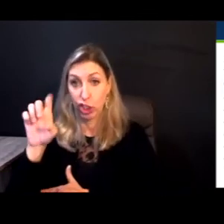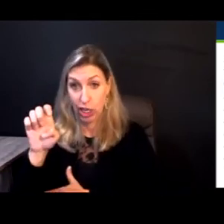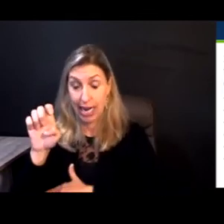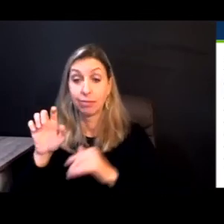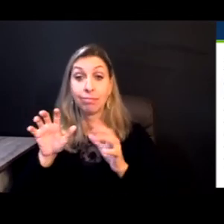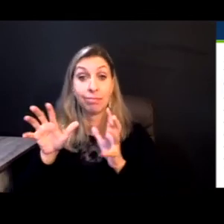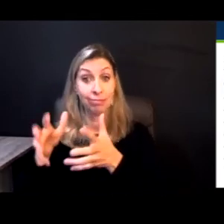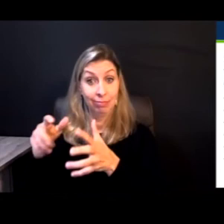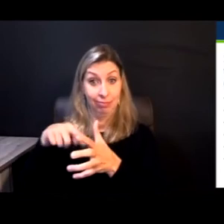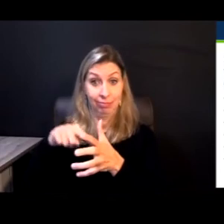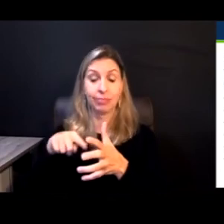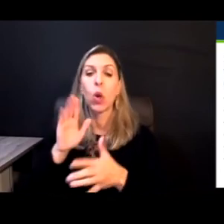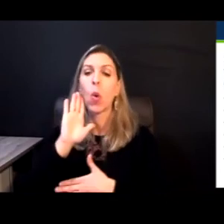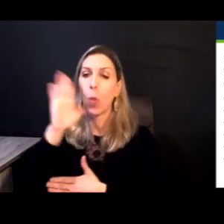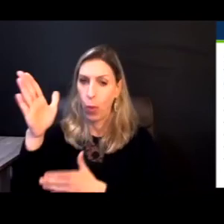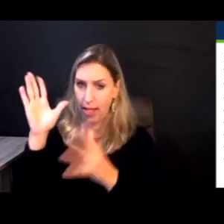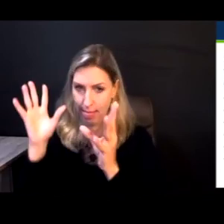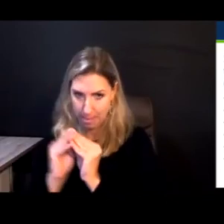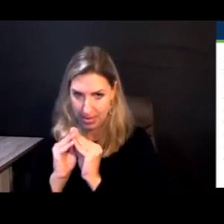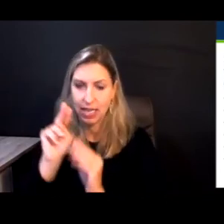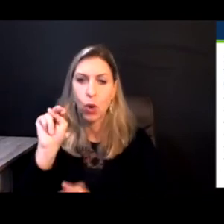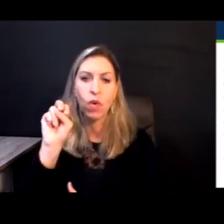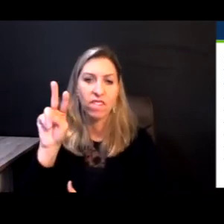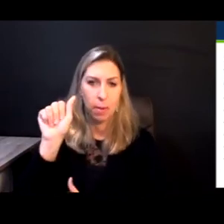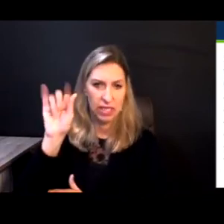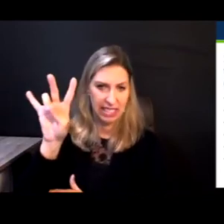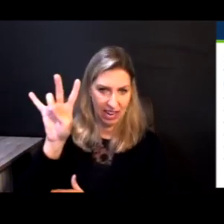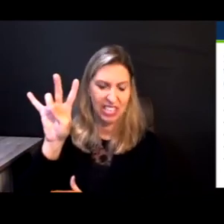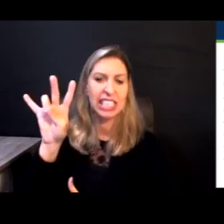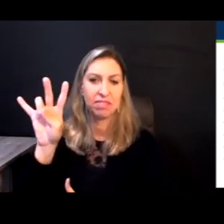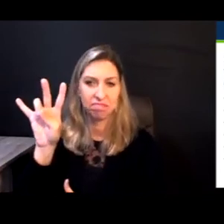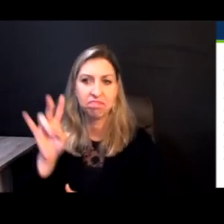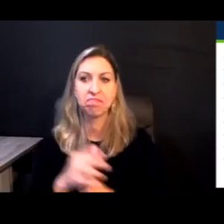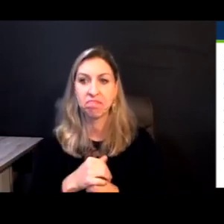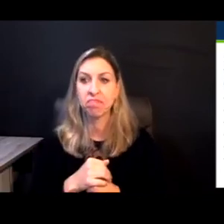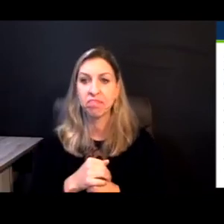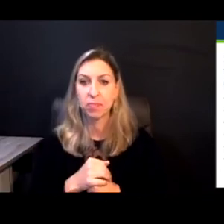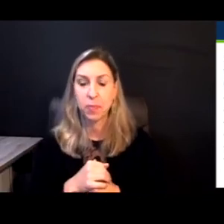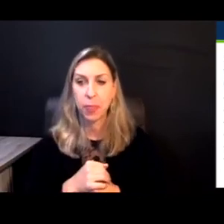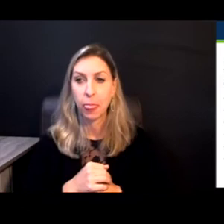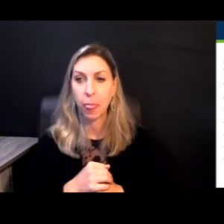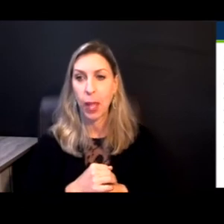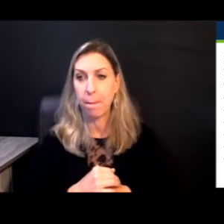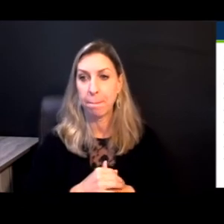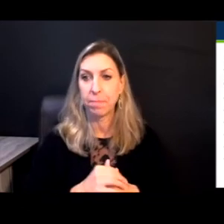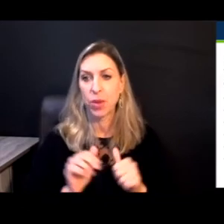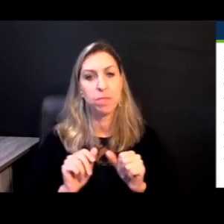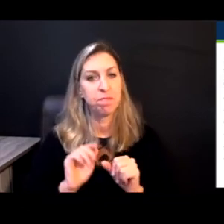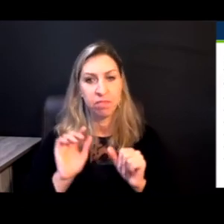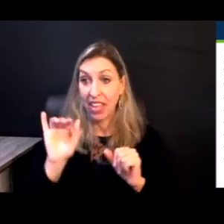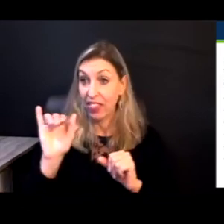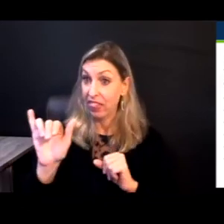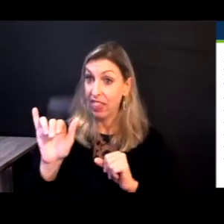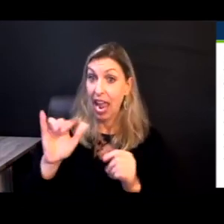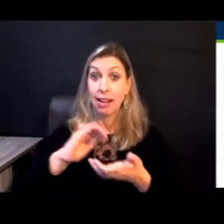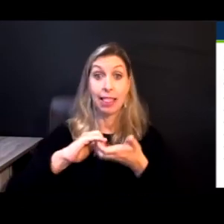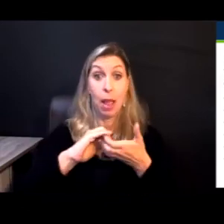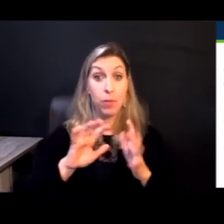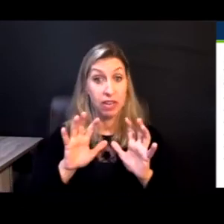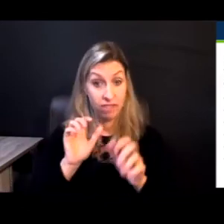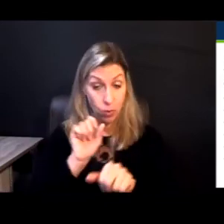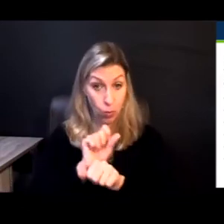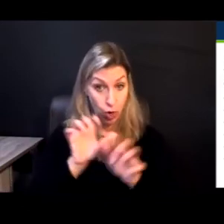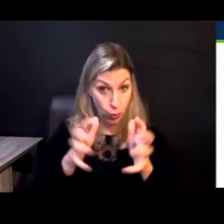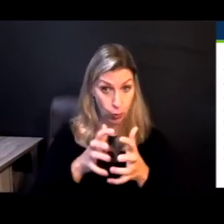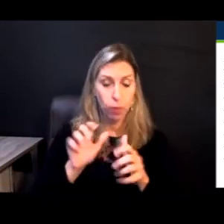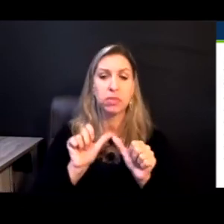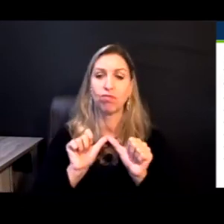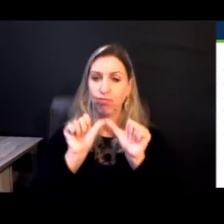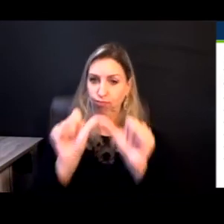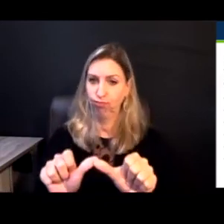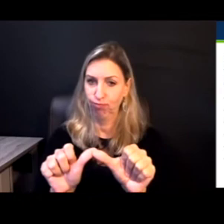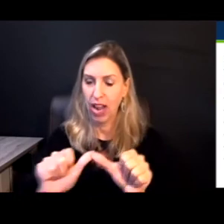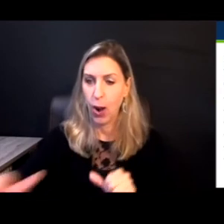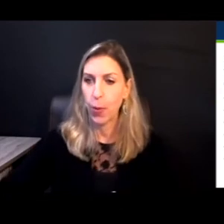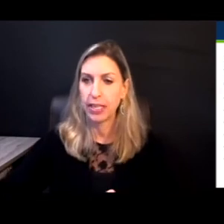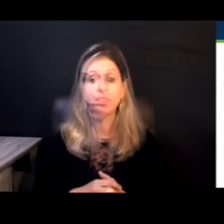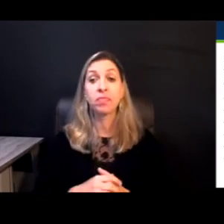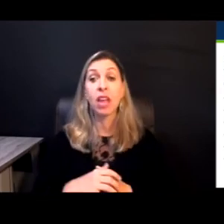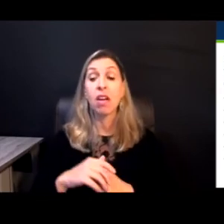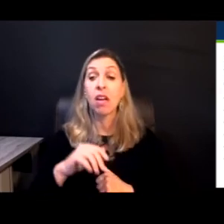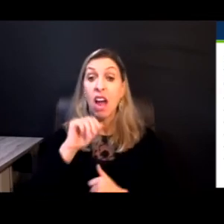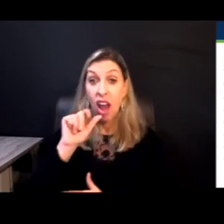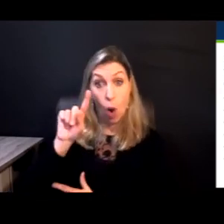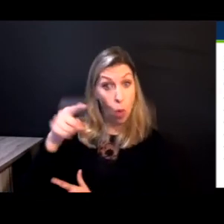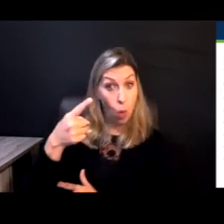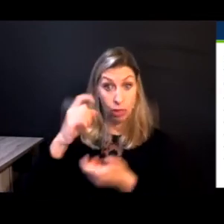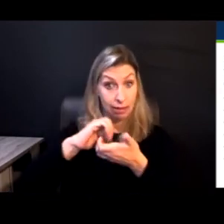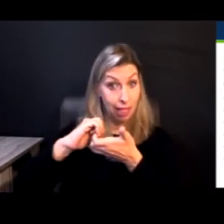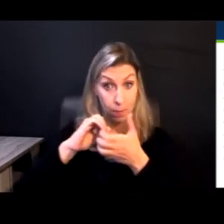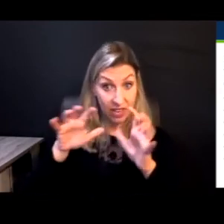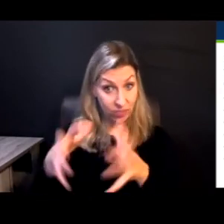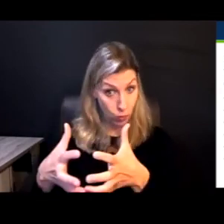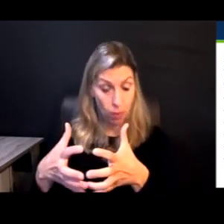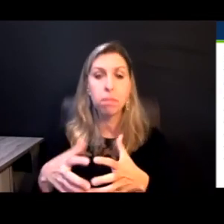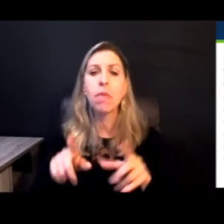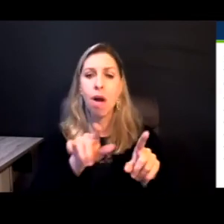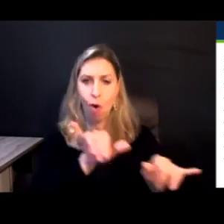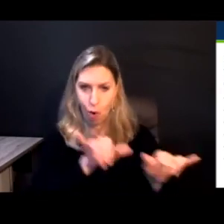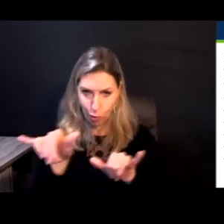group is scheduled on November 5. Members of the group have confirmed their attendance.